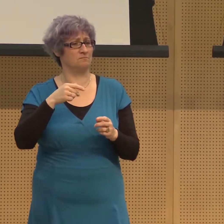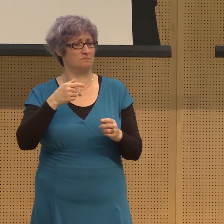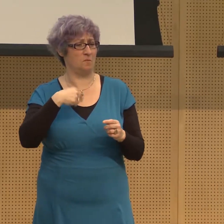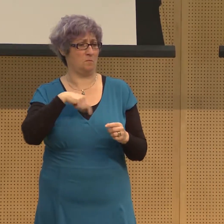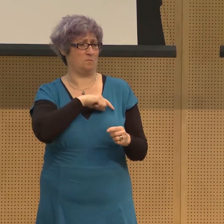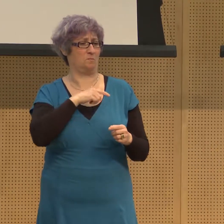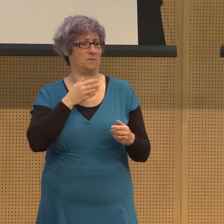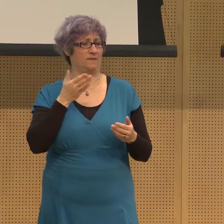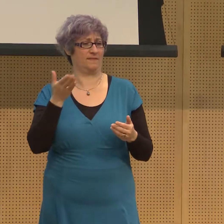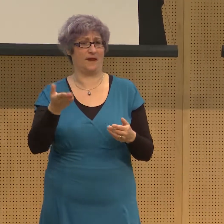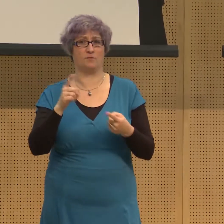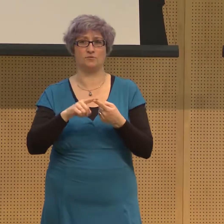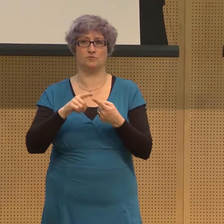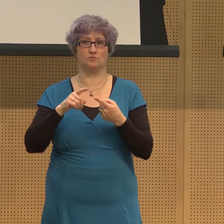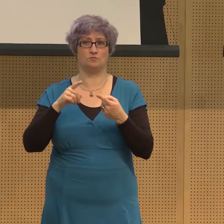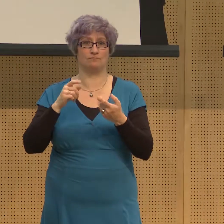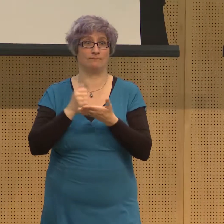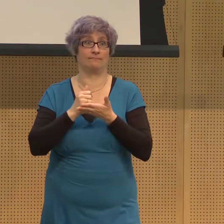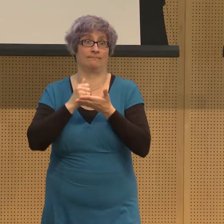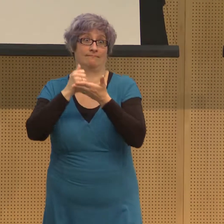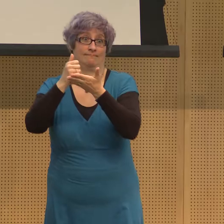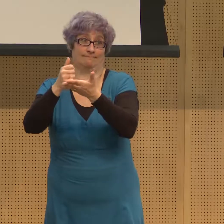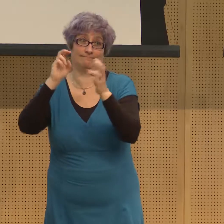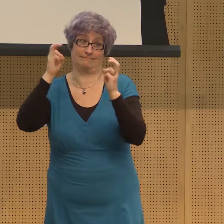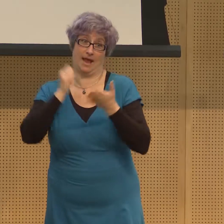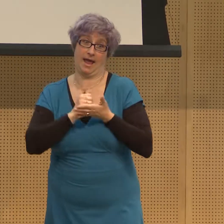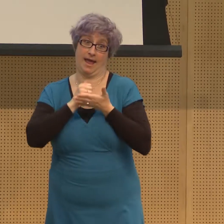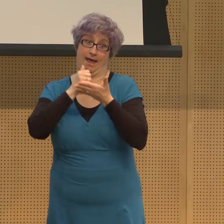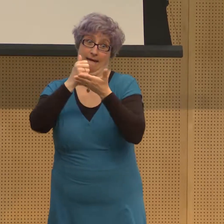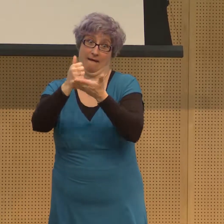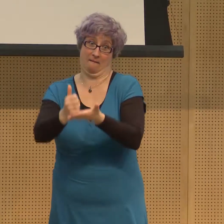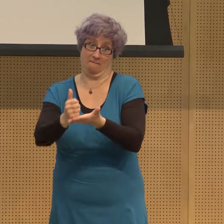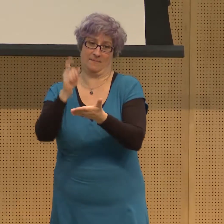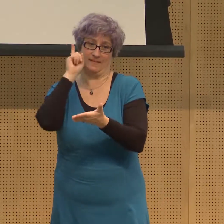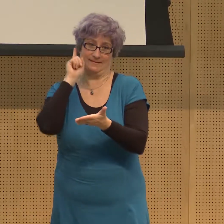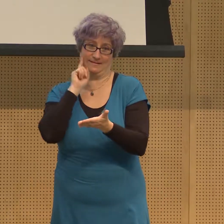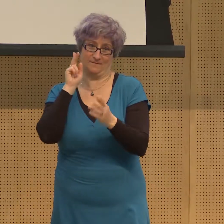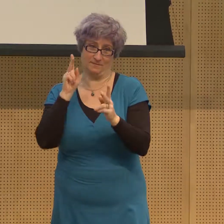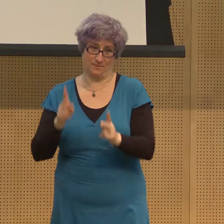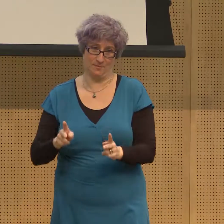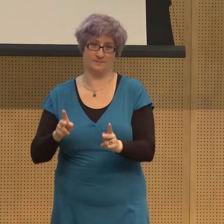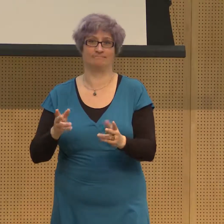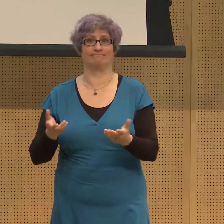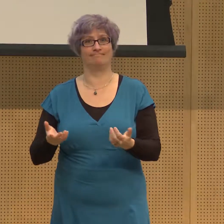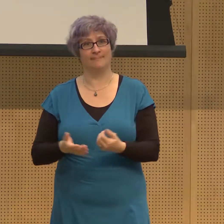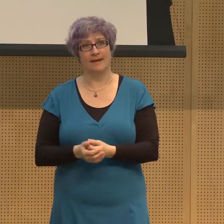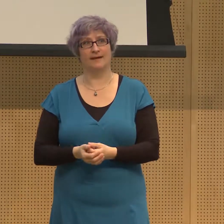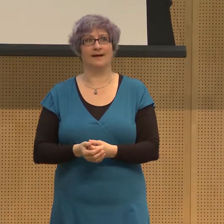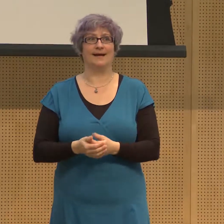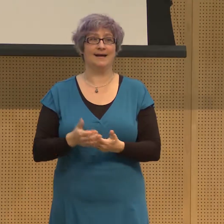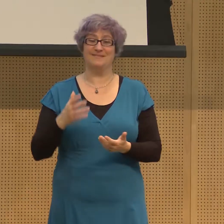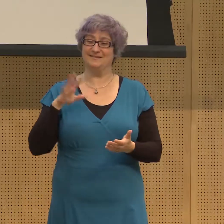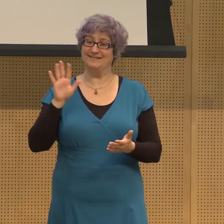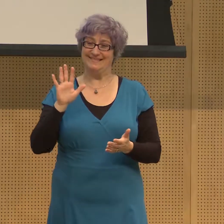Most of the time, people thought that we want to try and help the deaf people in Nicaragua,